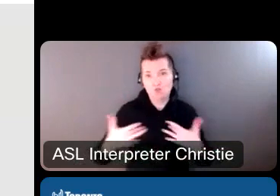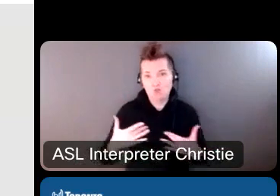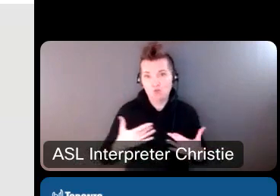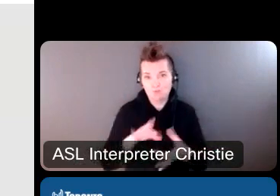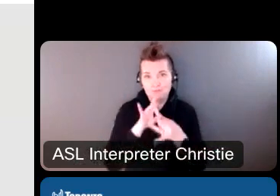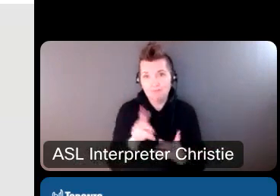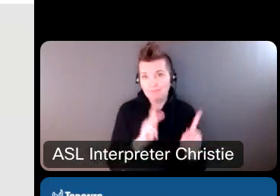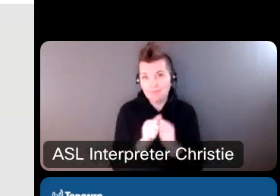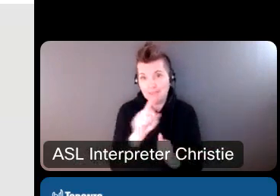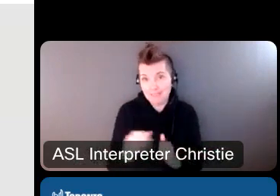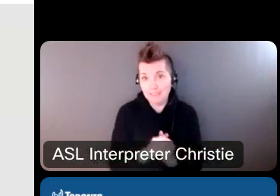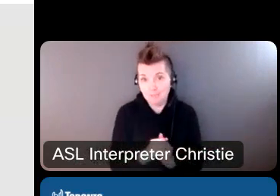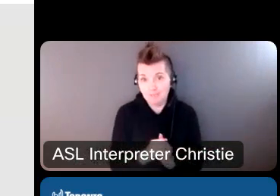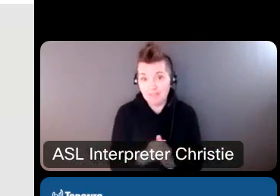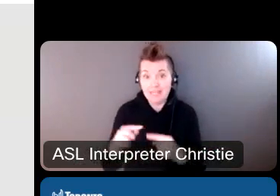Seasonal maintenance was the second most frequently